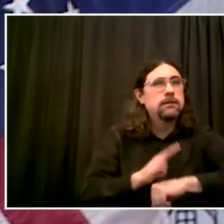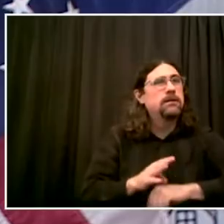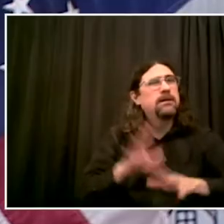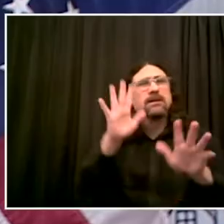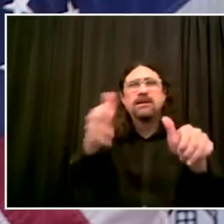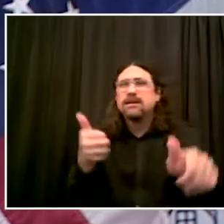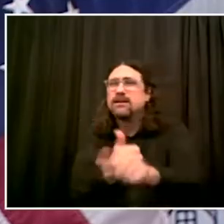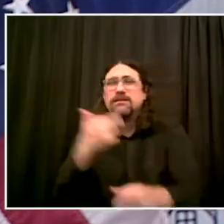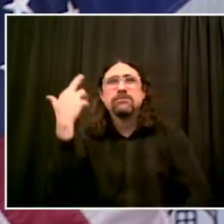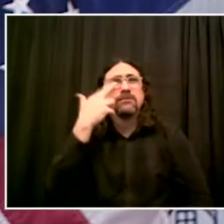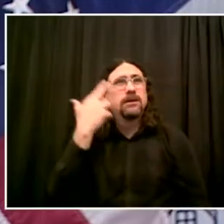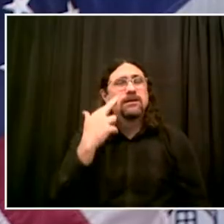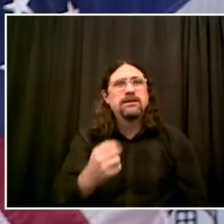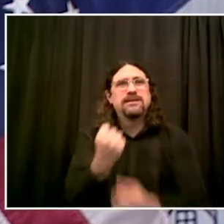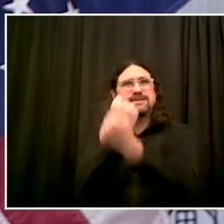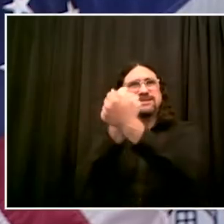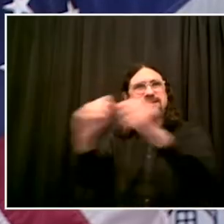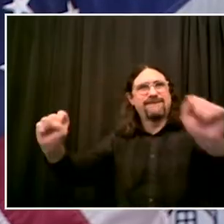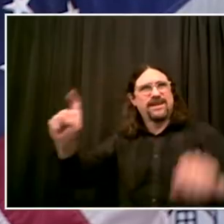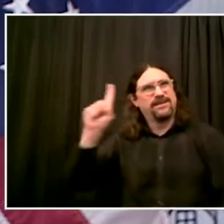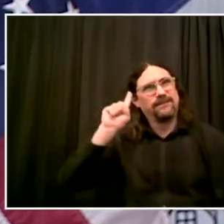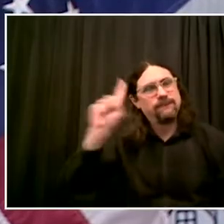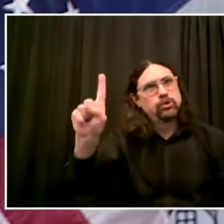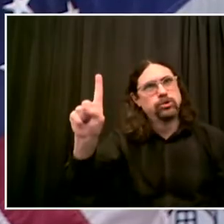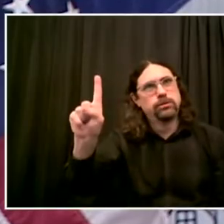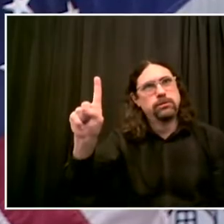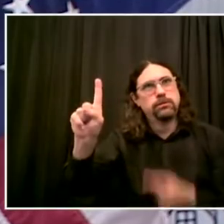EVERYBODY WANTS CLARITAND T BE SAFE.